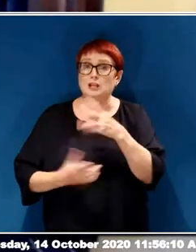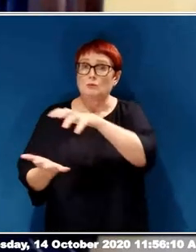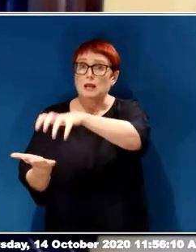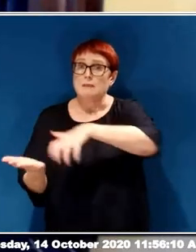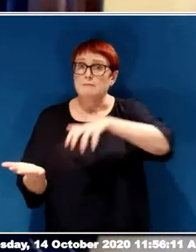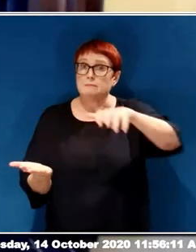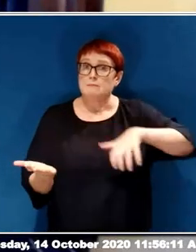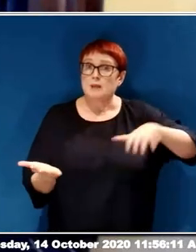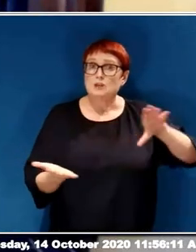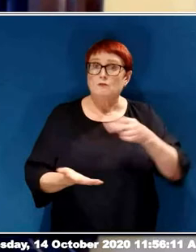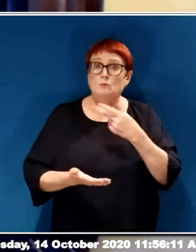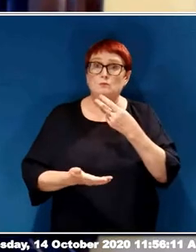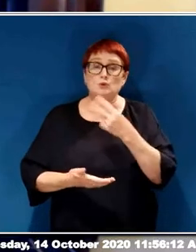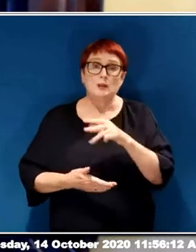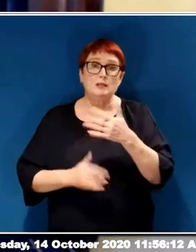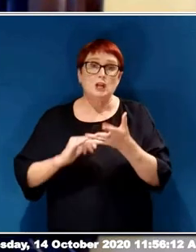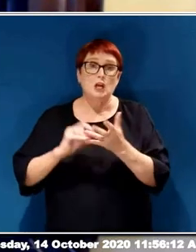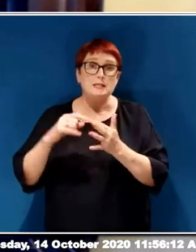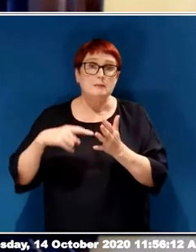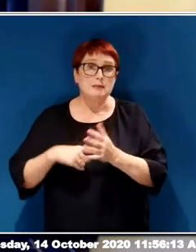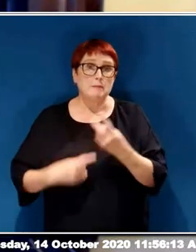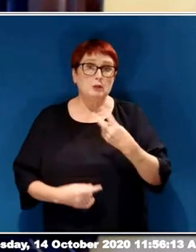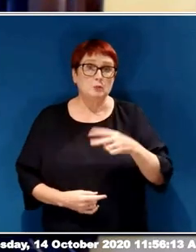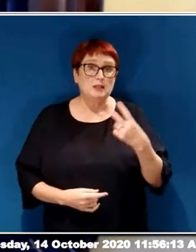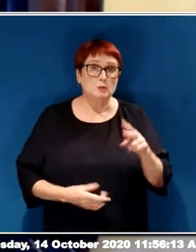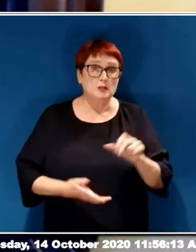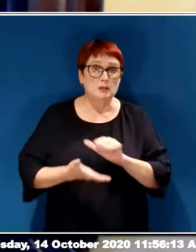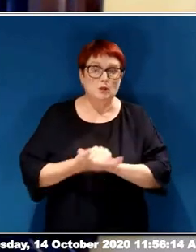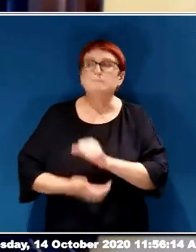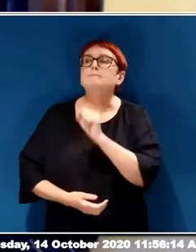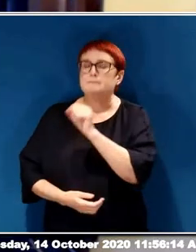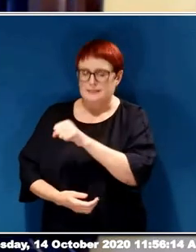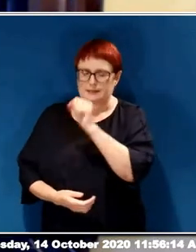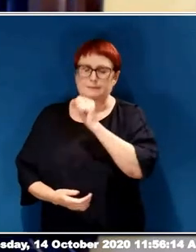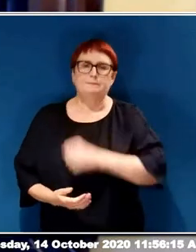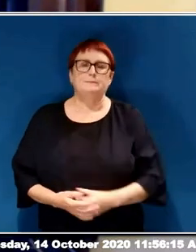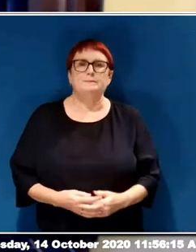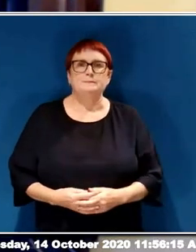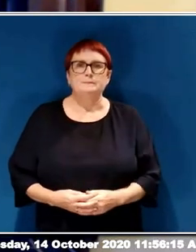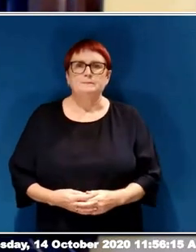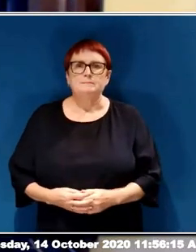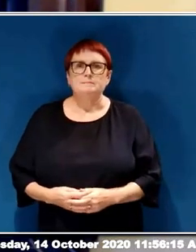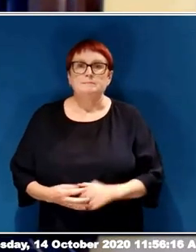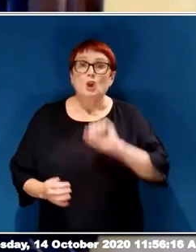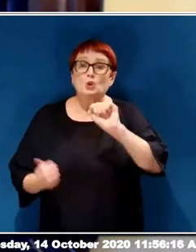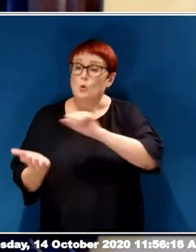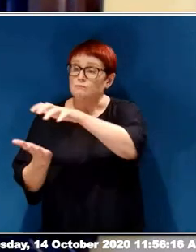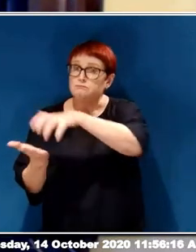DR de BRUIN: Yes. Are the contents true and correct to the best of your knowledge?